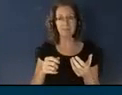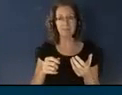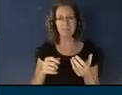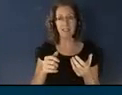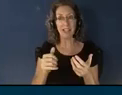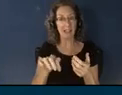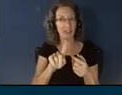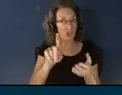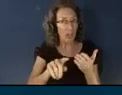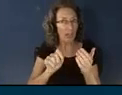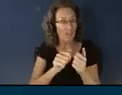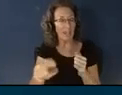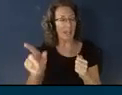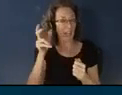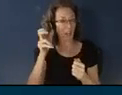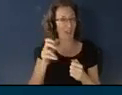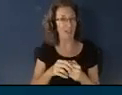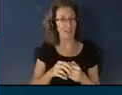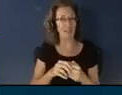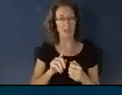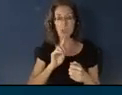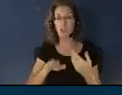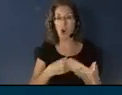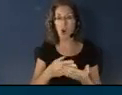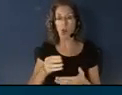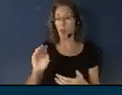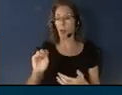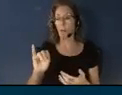you basically just make sure that all the microphones are on and everybody's connected.